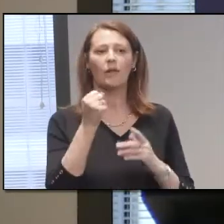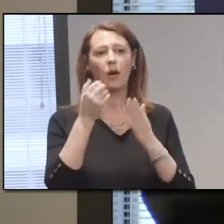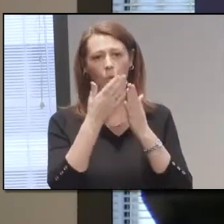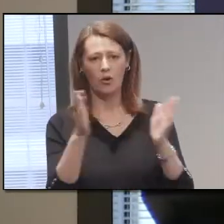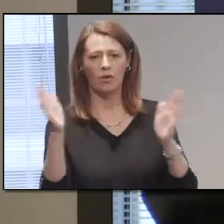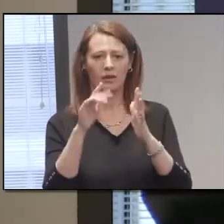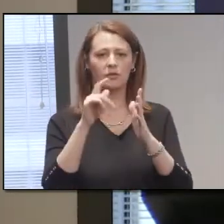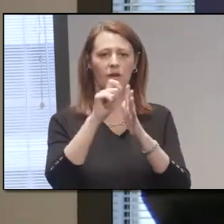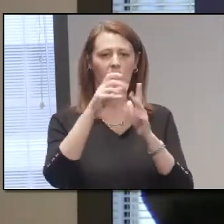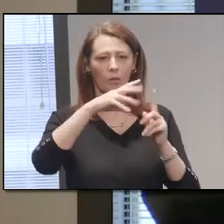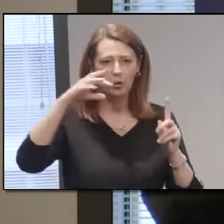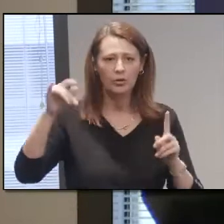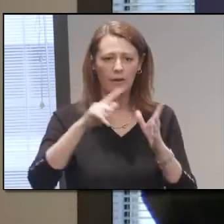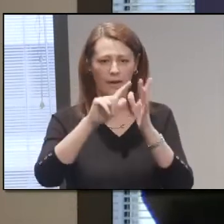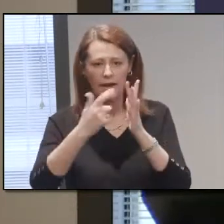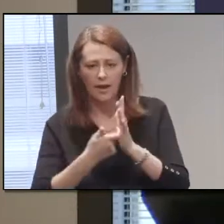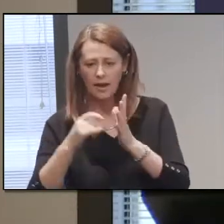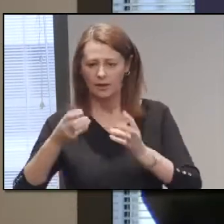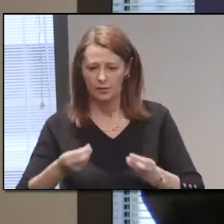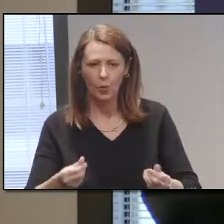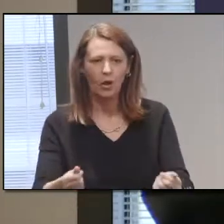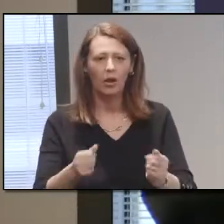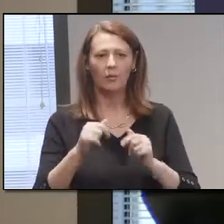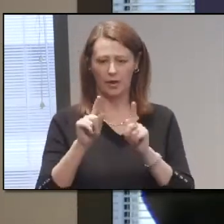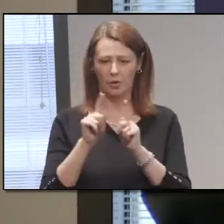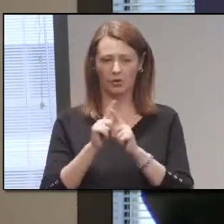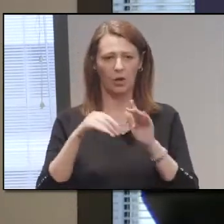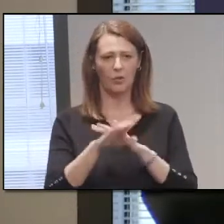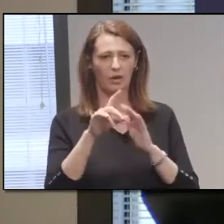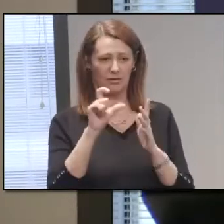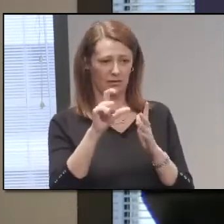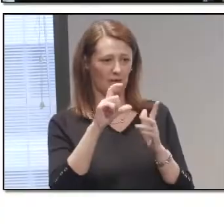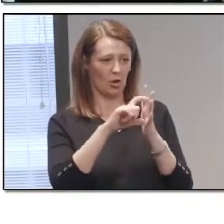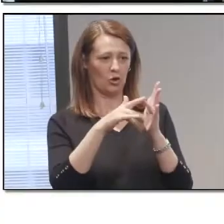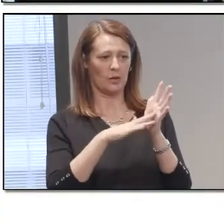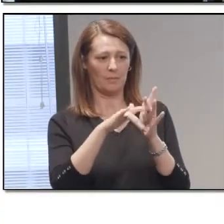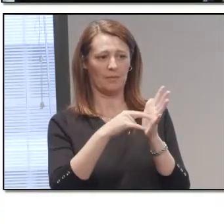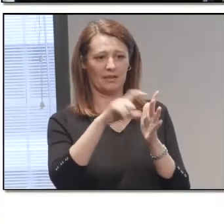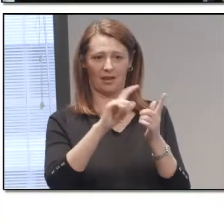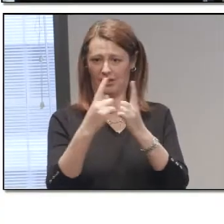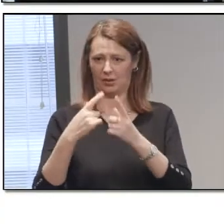in water air soil, but also in common domestic products. I thought this was an interesting